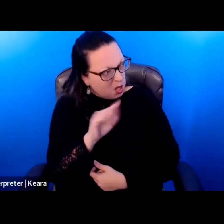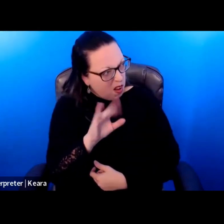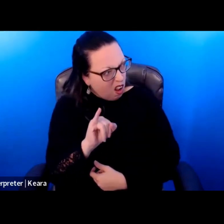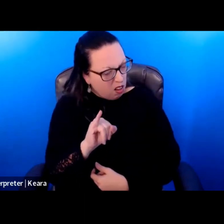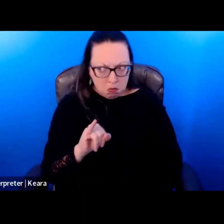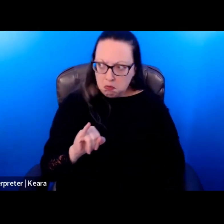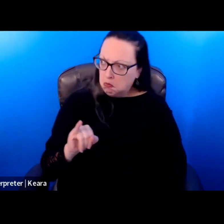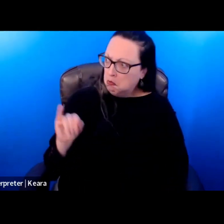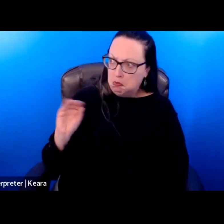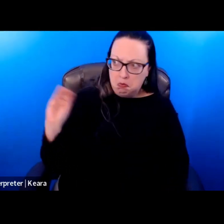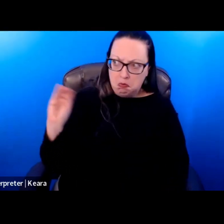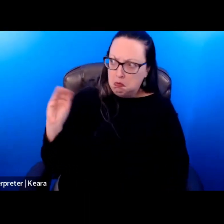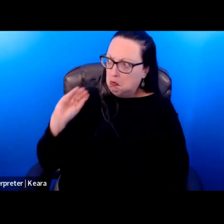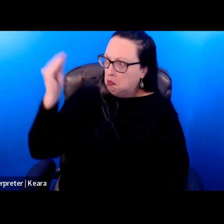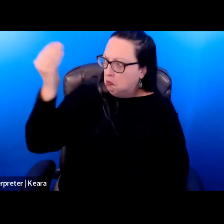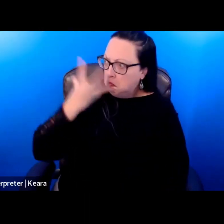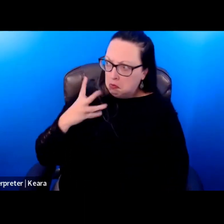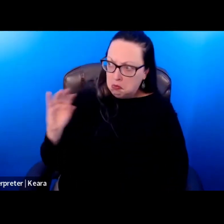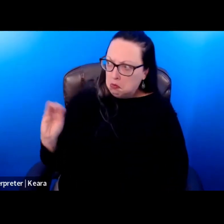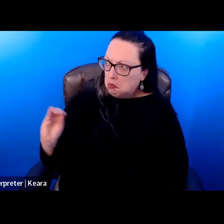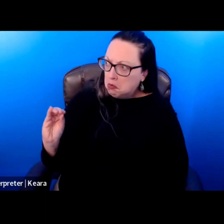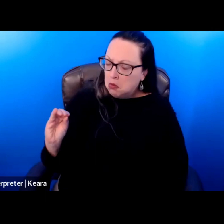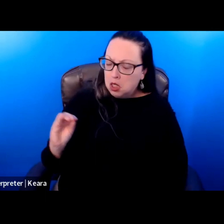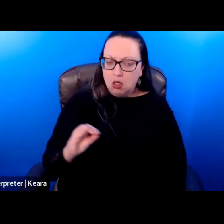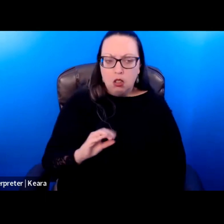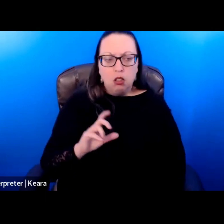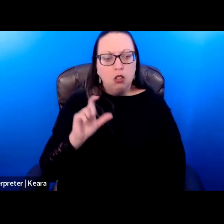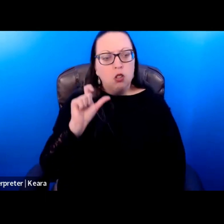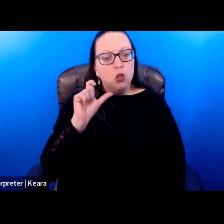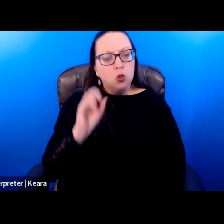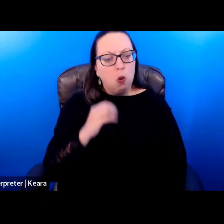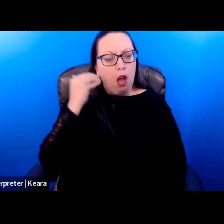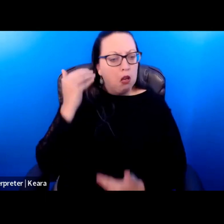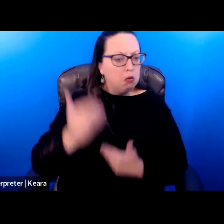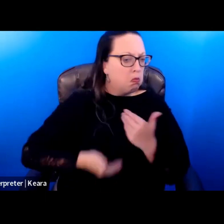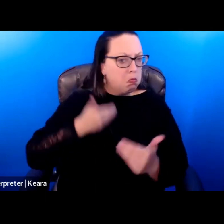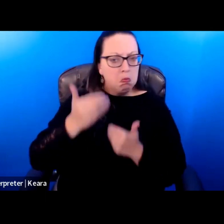never relayed to him. And so I went through starting at the beginning point of coming home